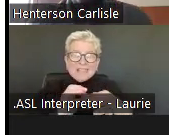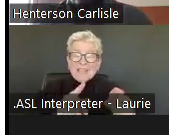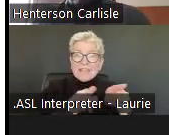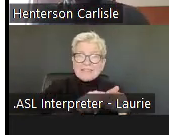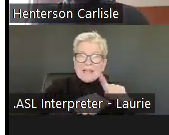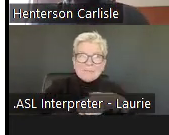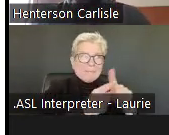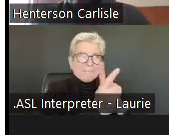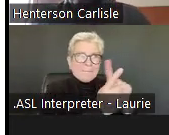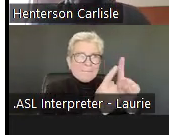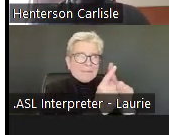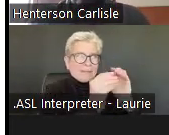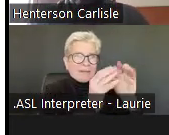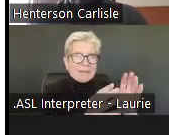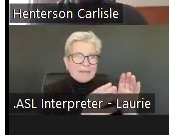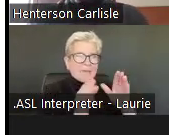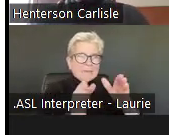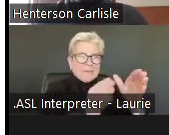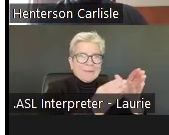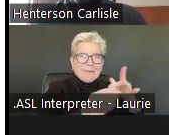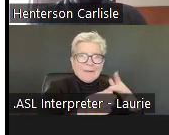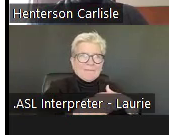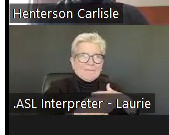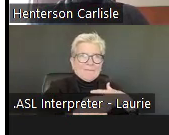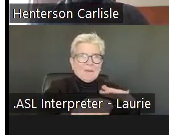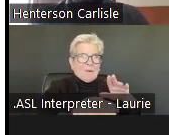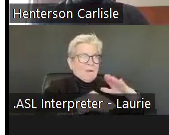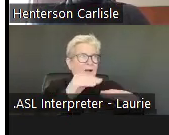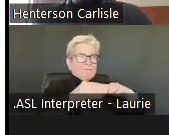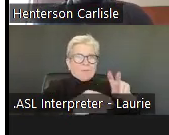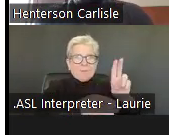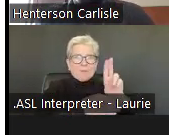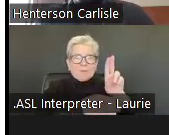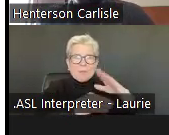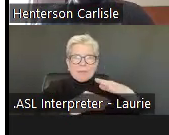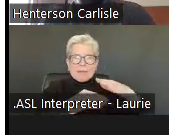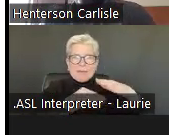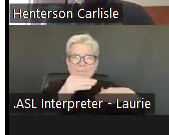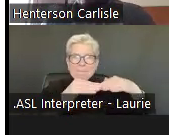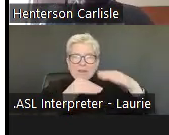for the building and just some of the other features and supports that they can expect